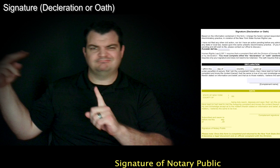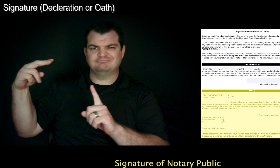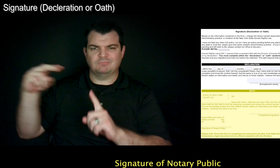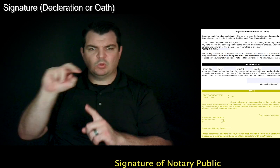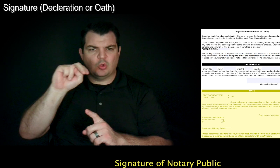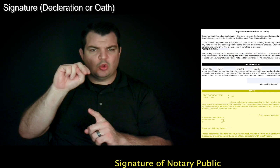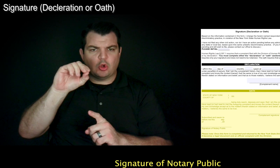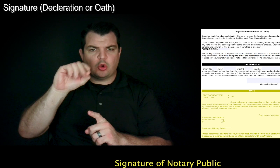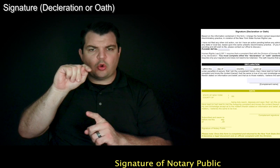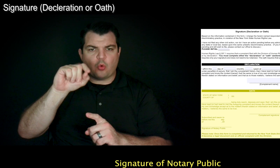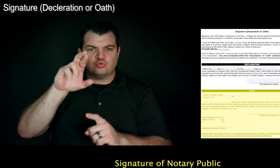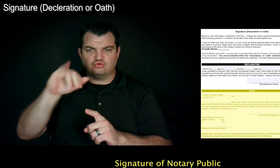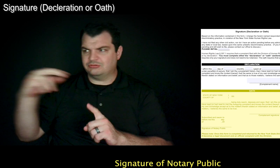Signature of Notary Public